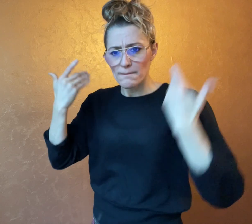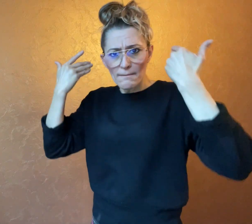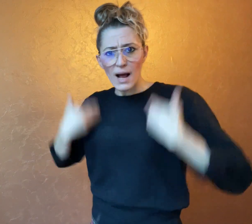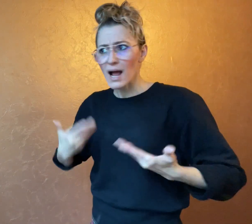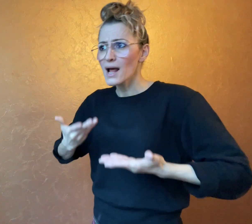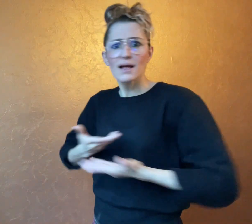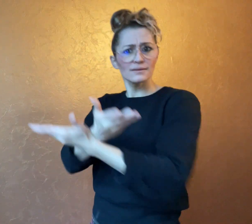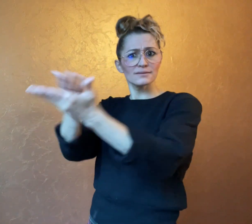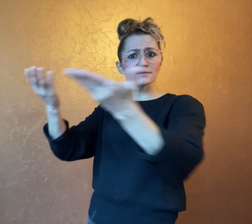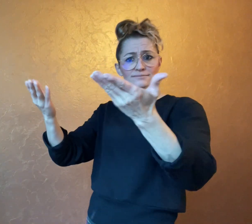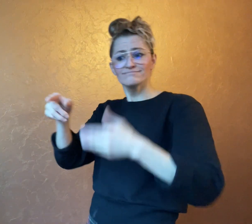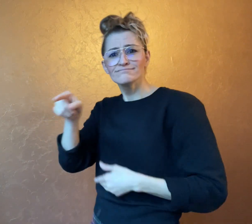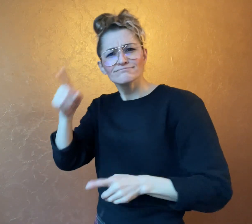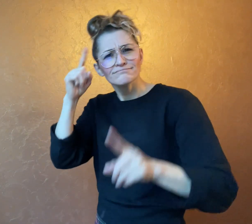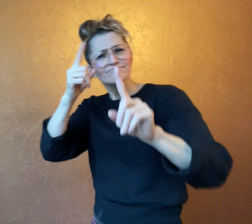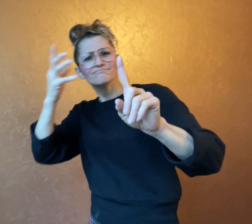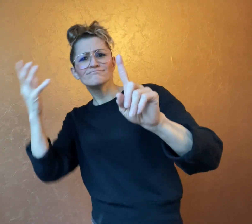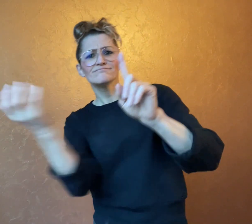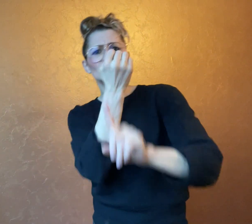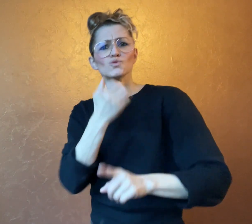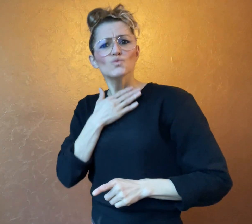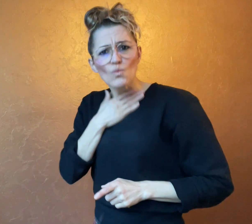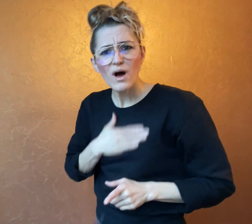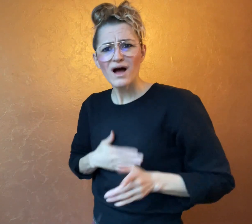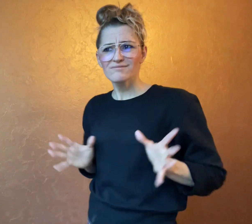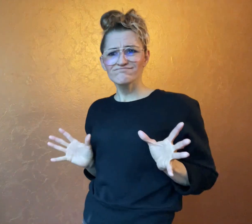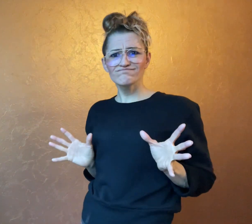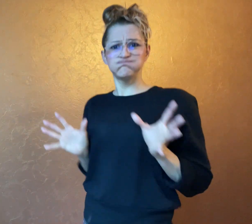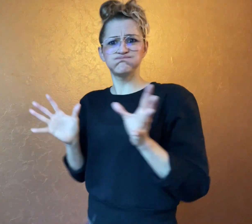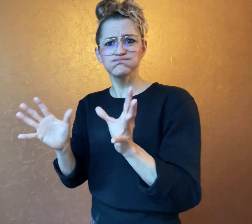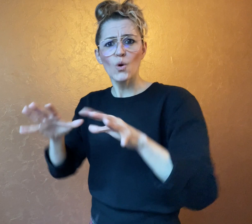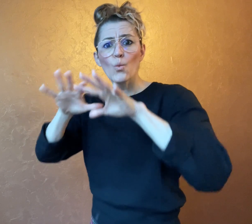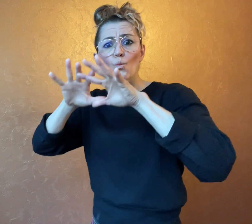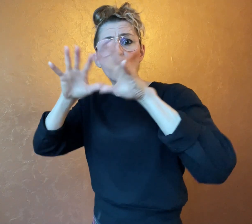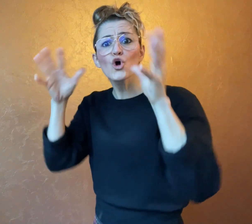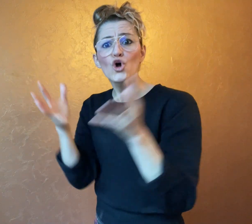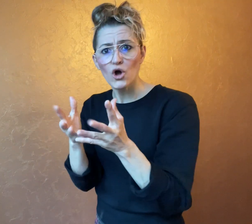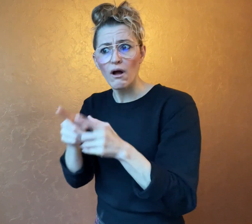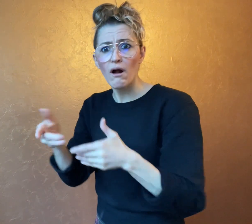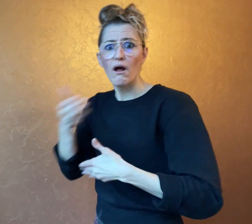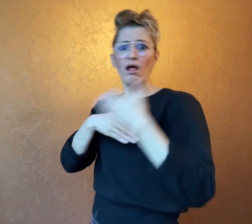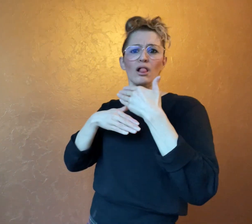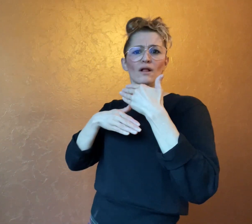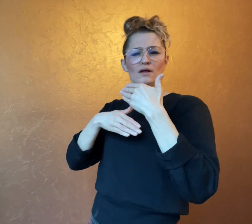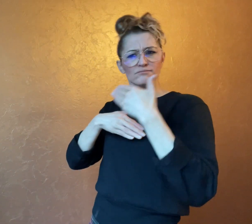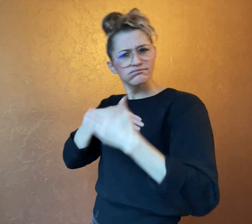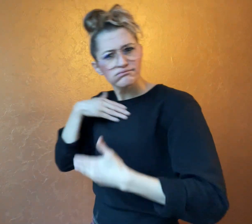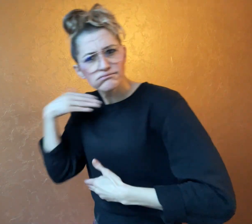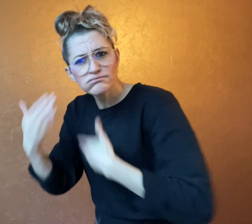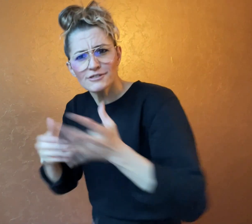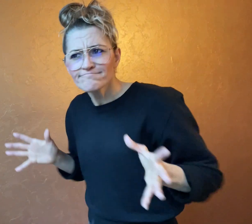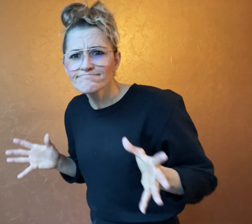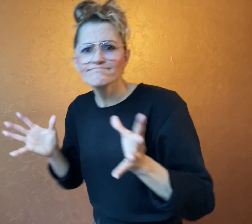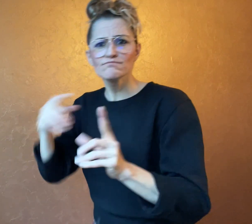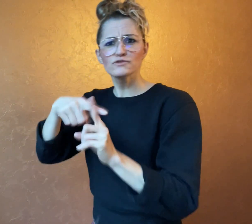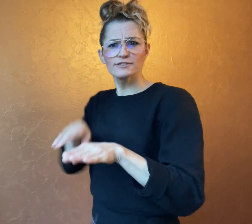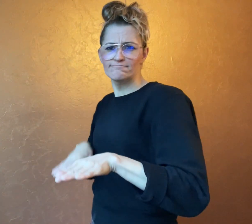respect and humanity. The goal is to move the world forward.